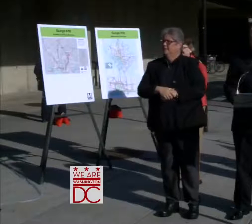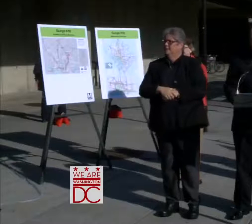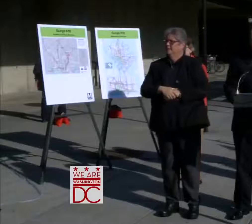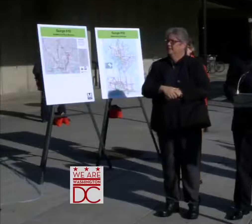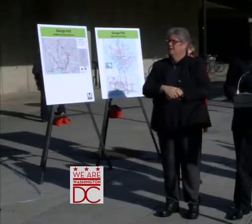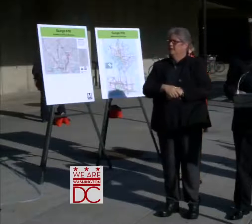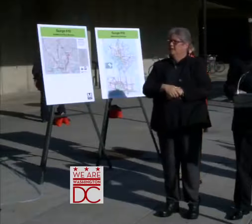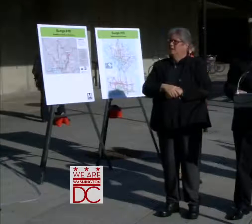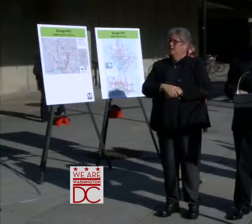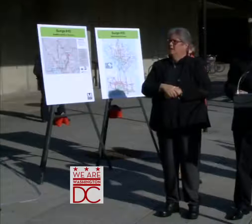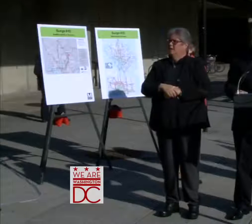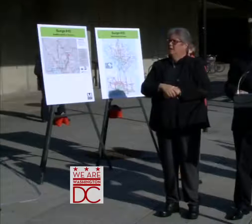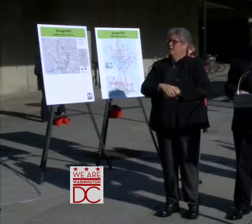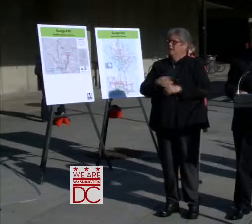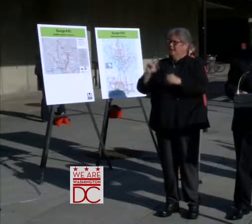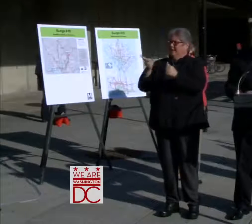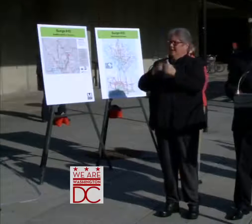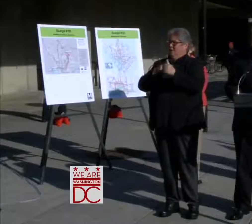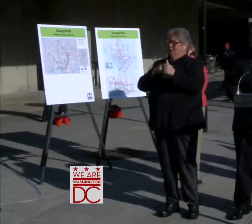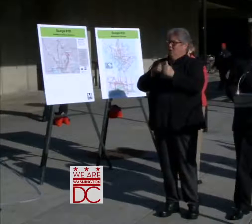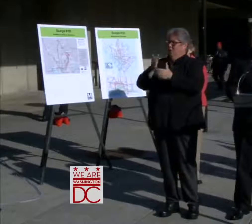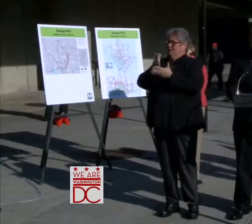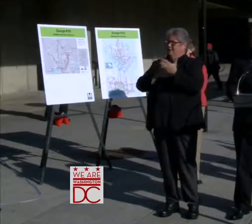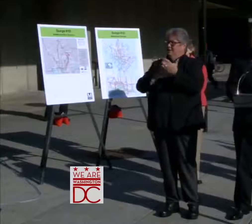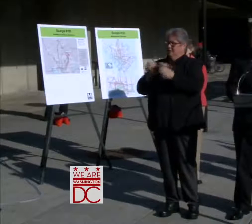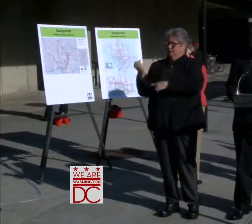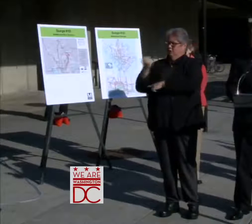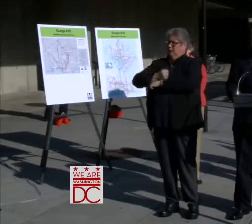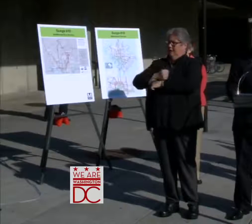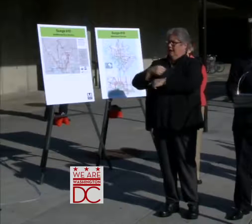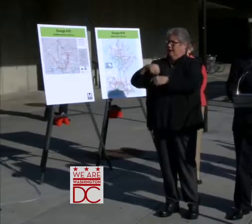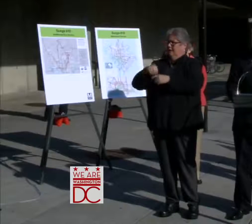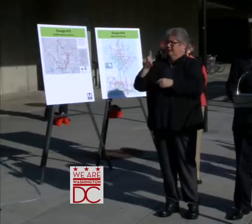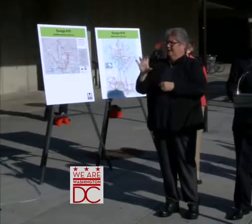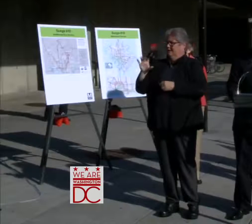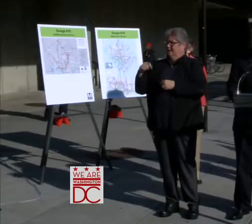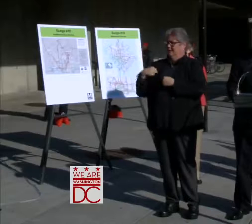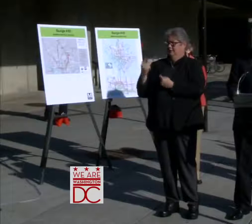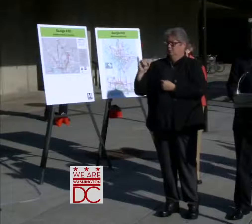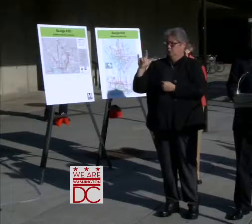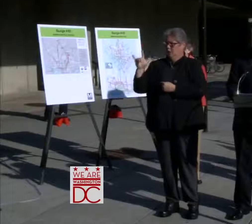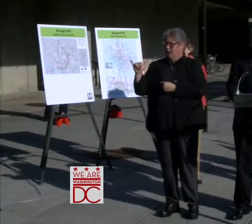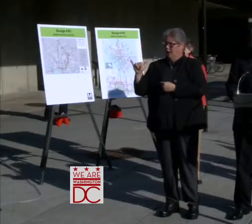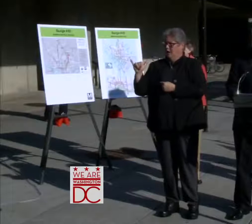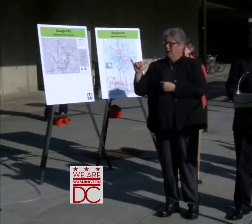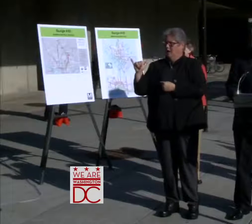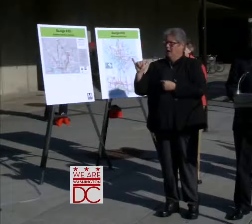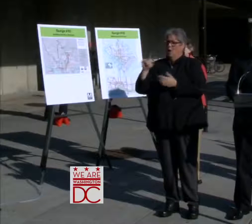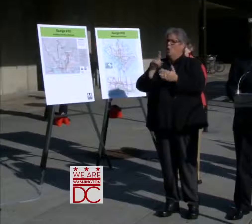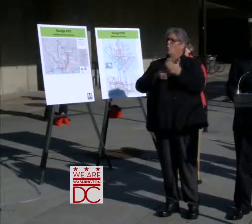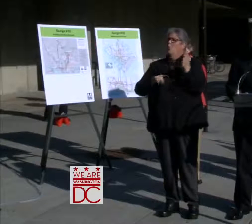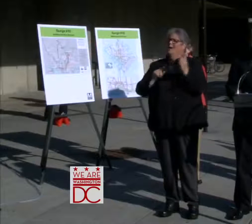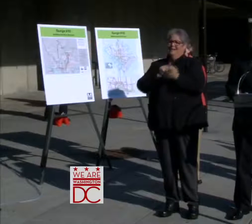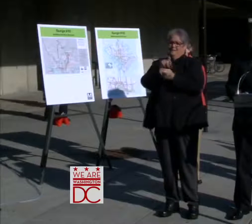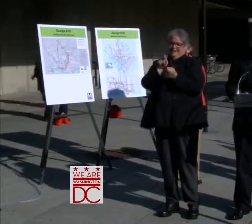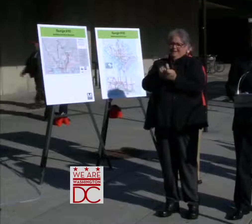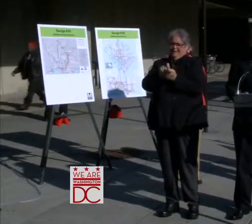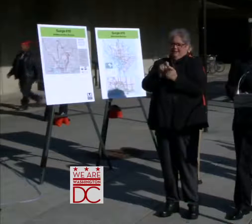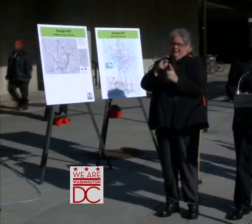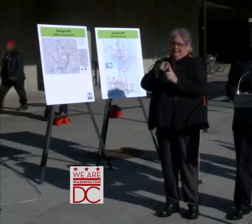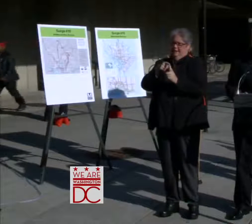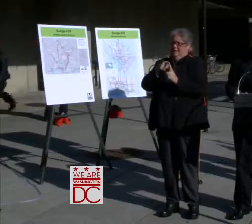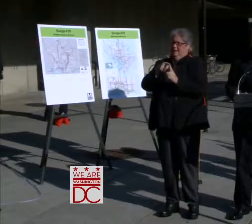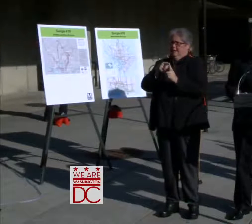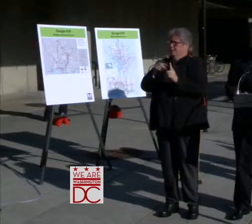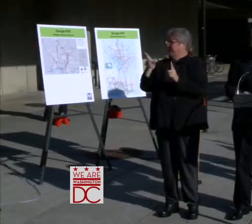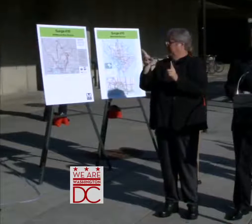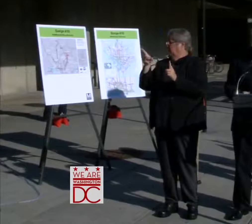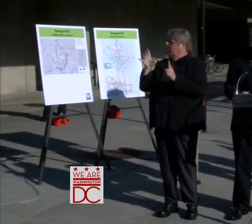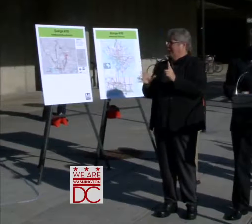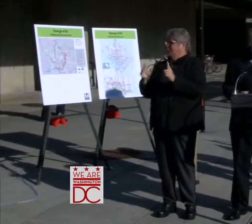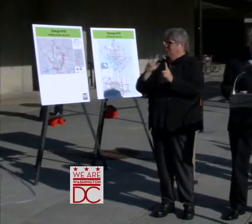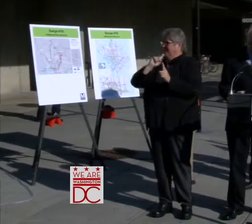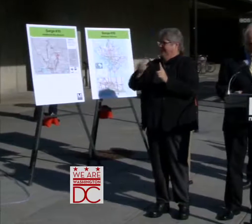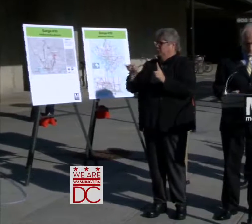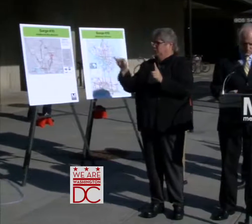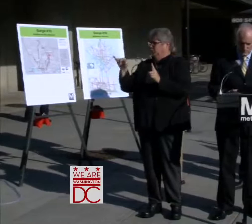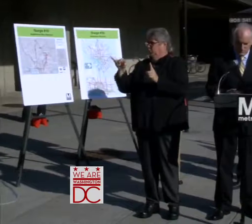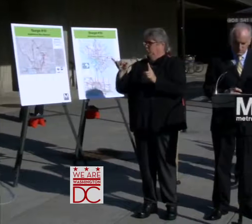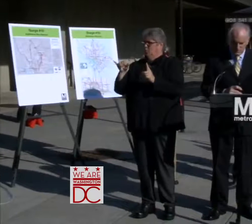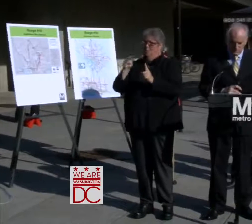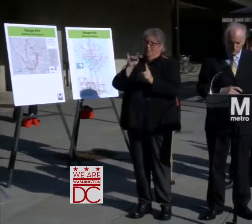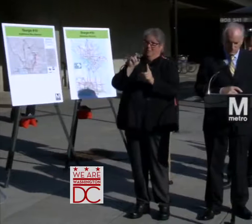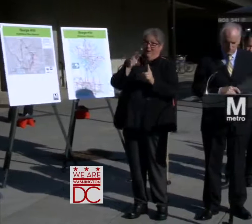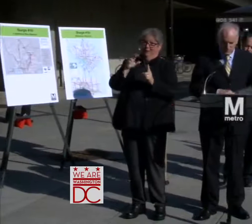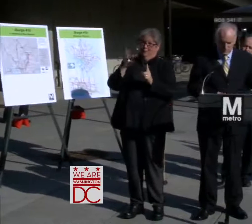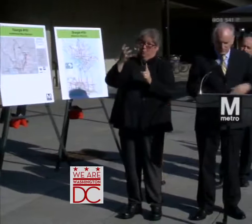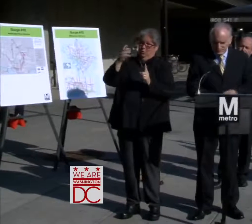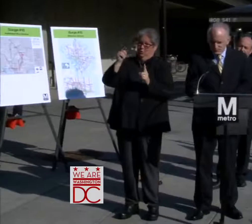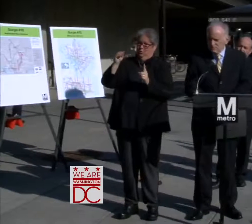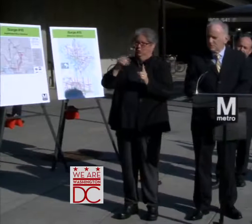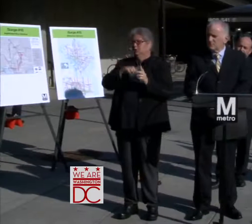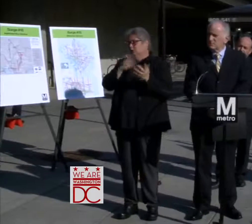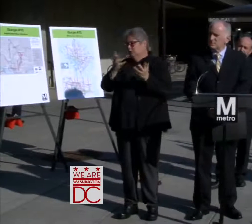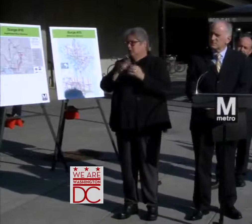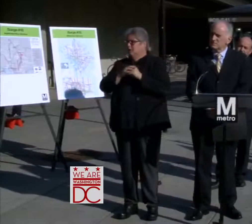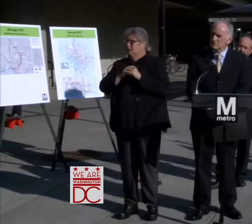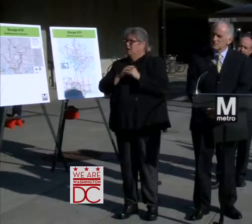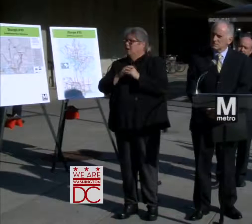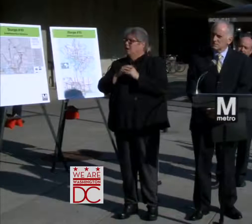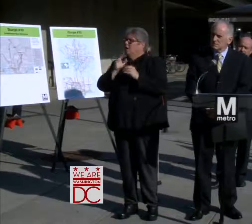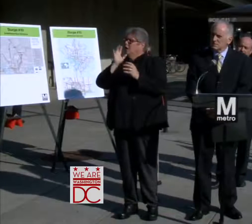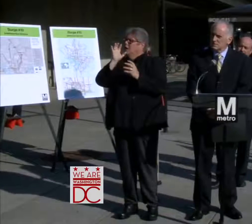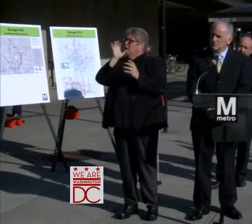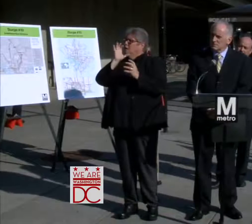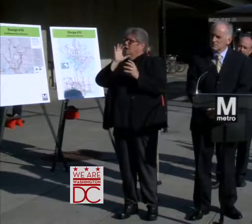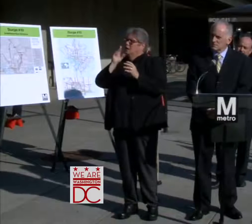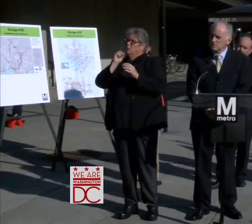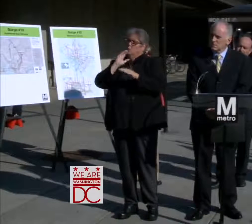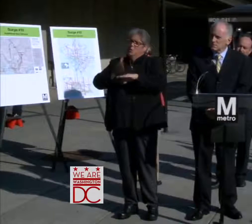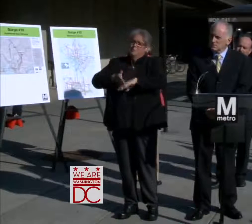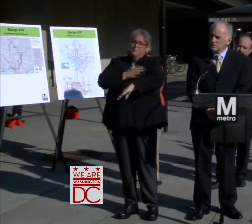AS WELL OR THE MAYOR, ARE YOU LOOKING TO DO BETTER THIS TIME